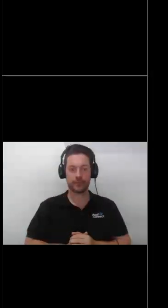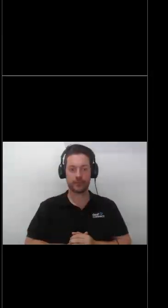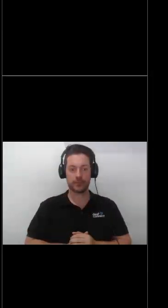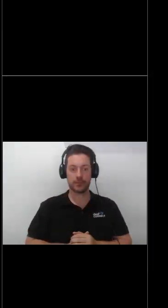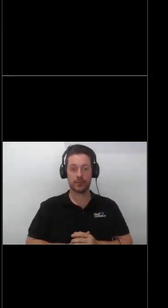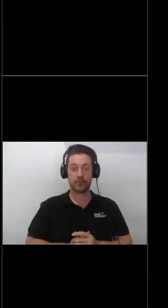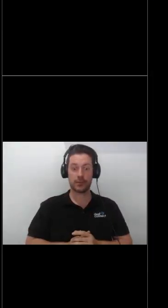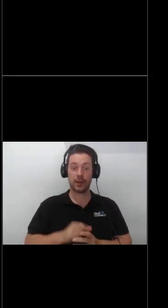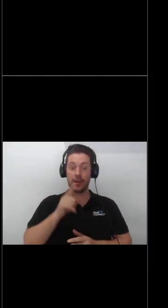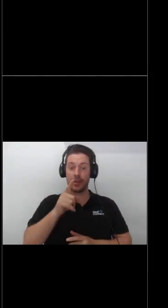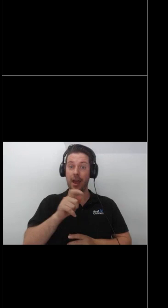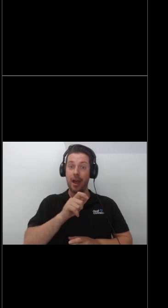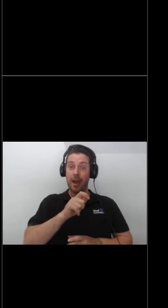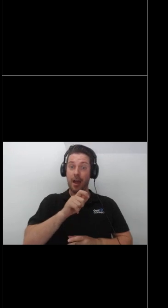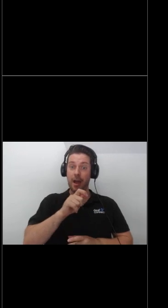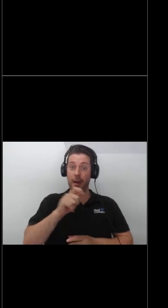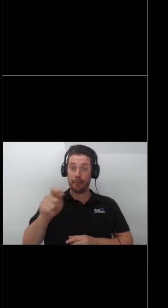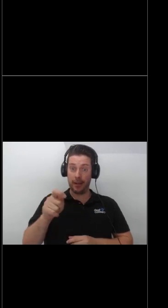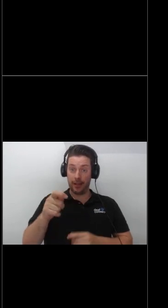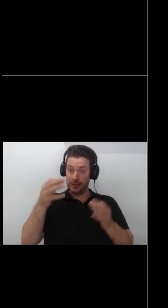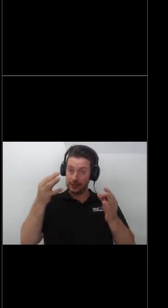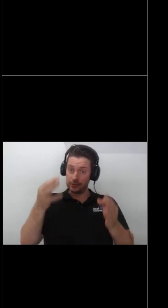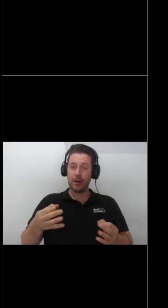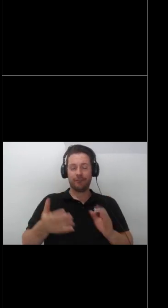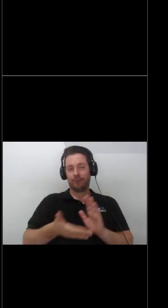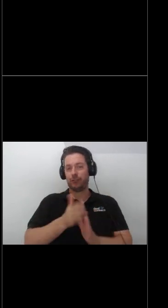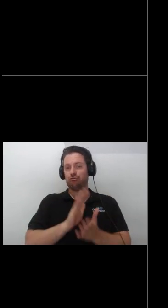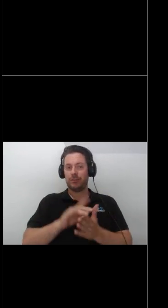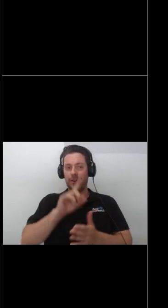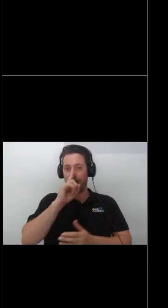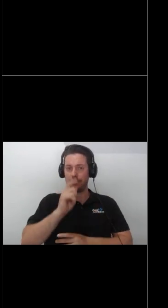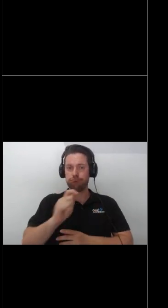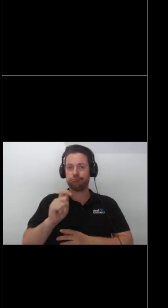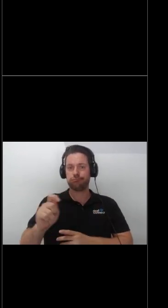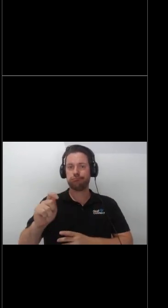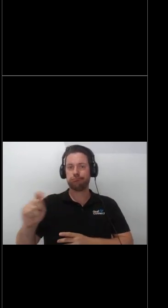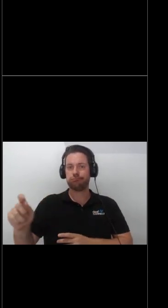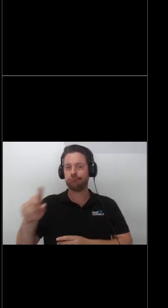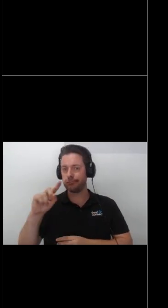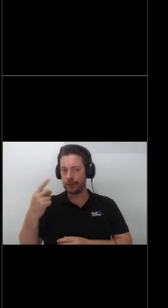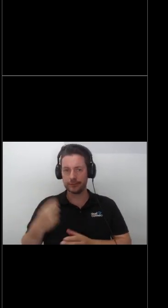Sara, we've heard you talk about the means and merits test a few times. Can you explain what that means?